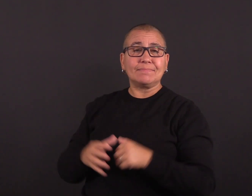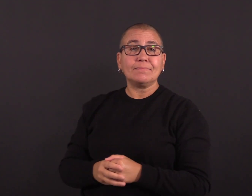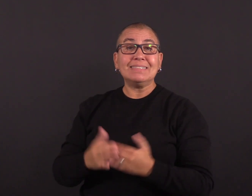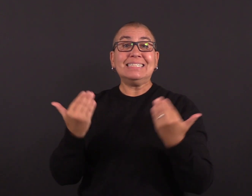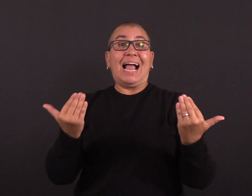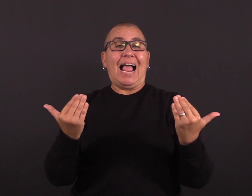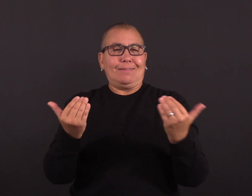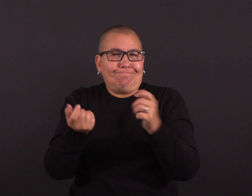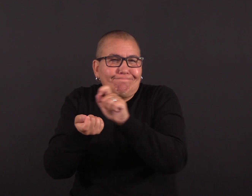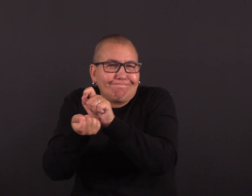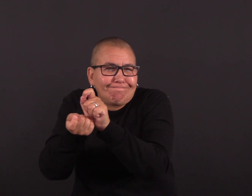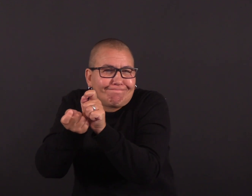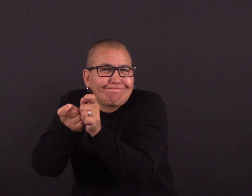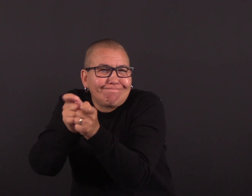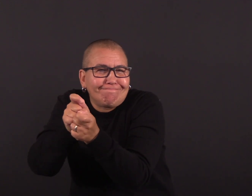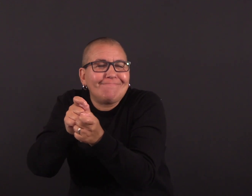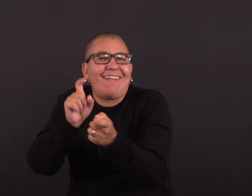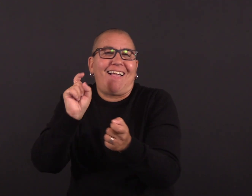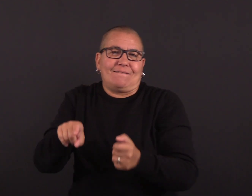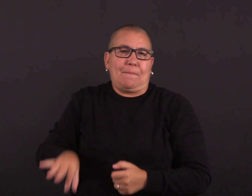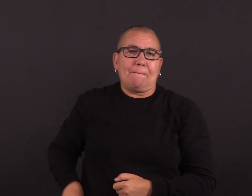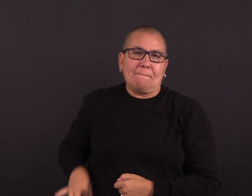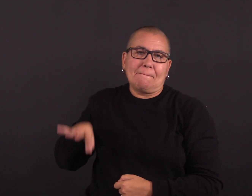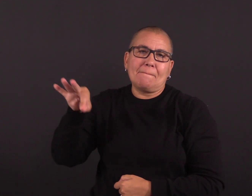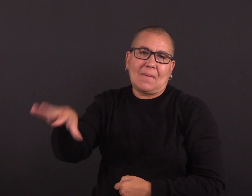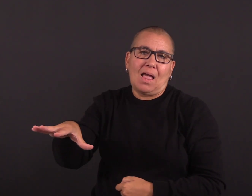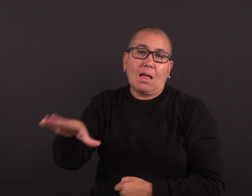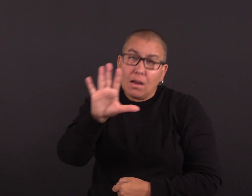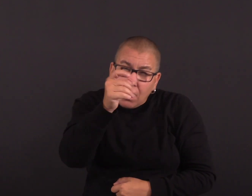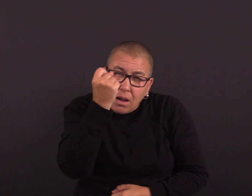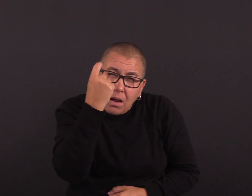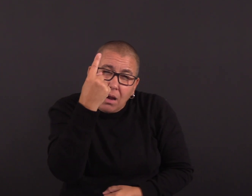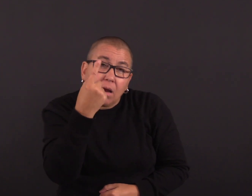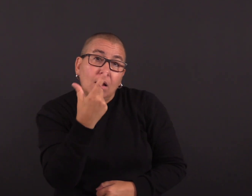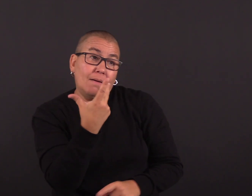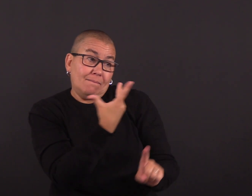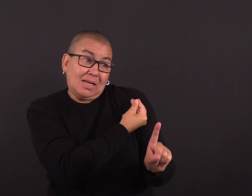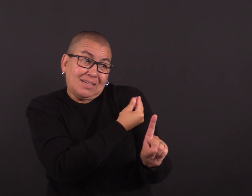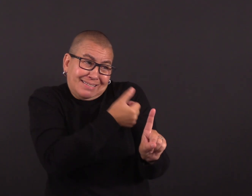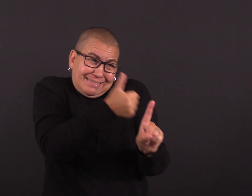Getting vaccinations from out-of-network providers could result in patients sharing in the roughly